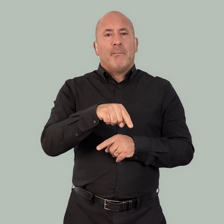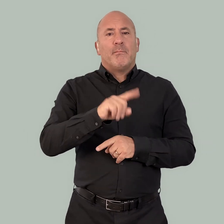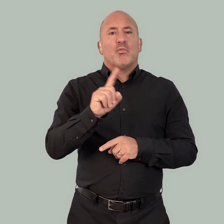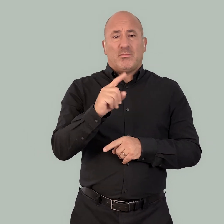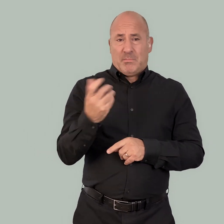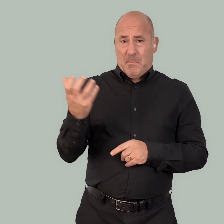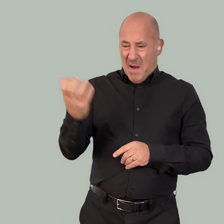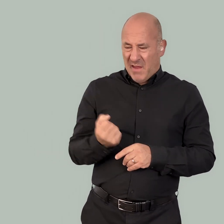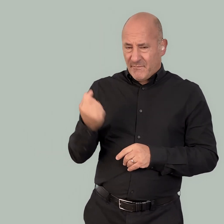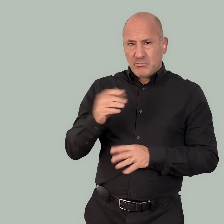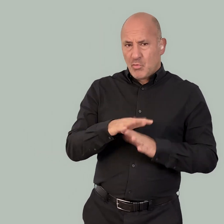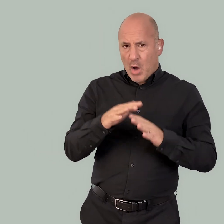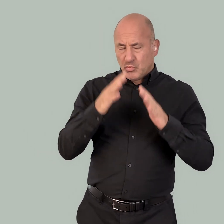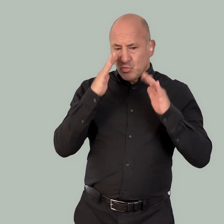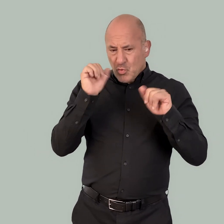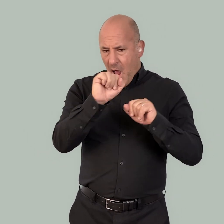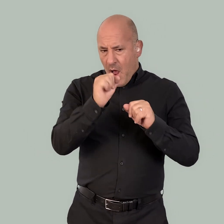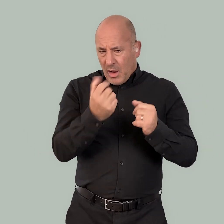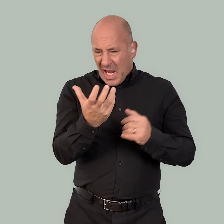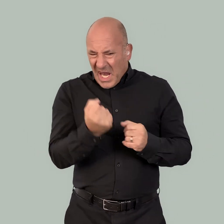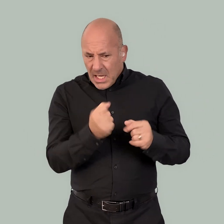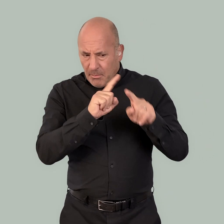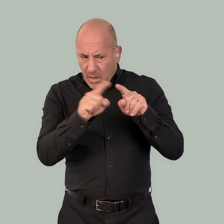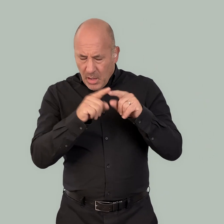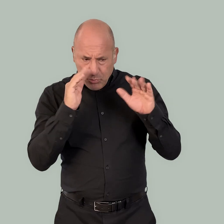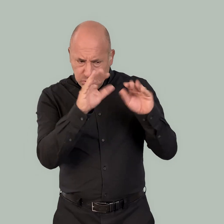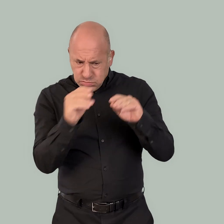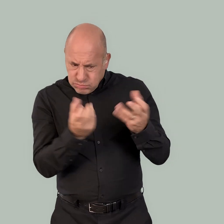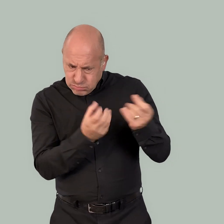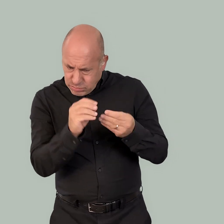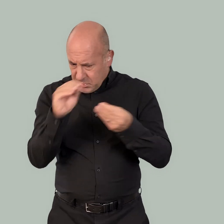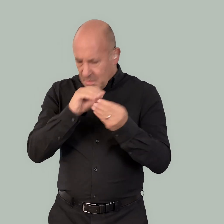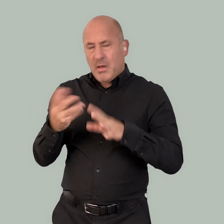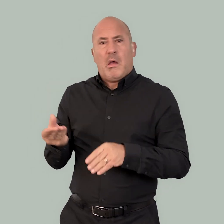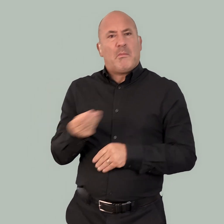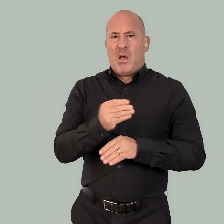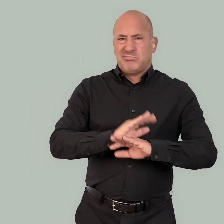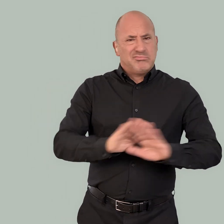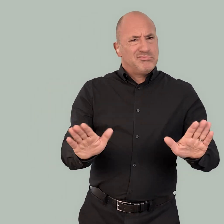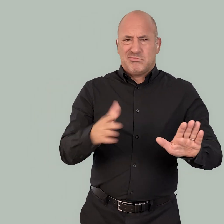is a non-means tested cash benefit which is there